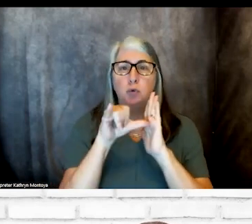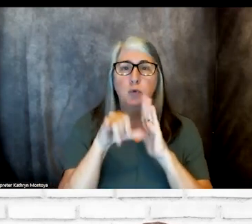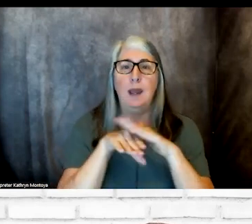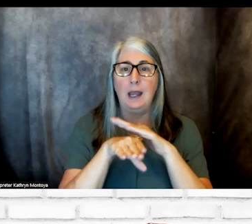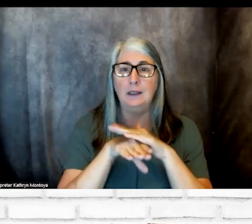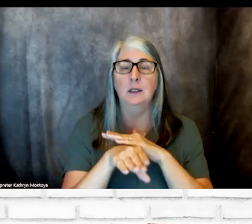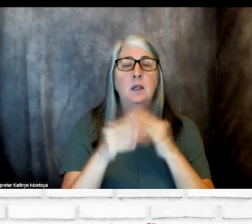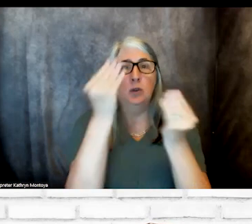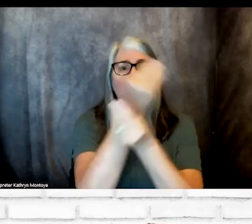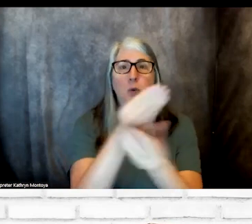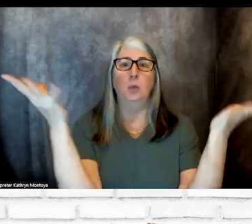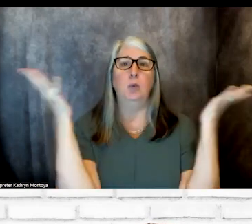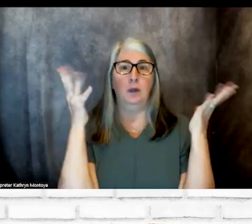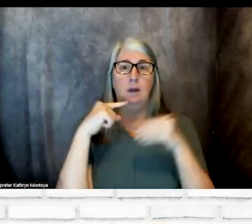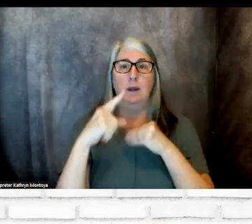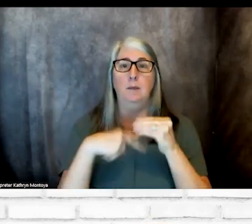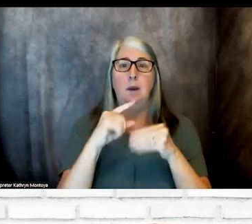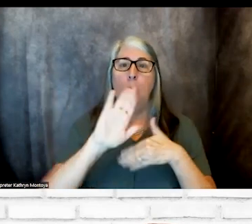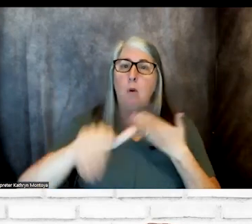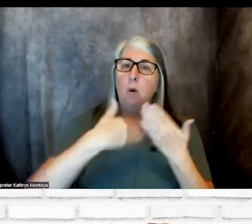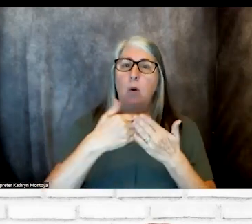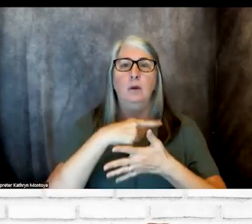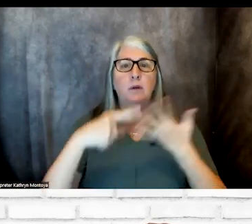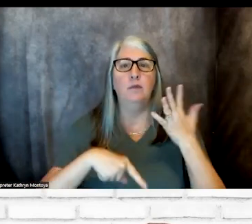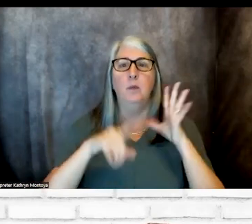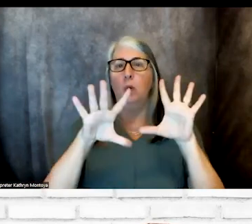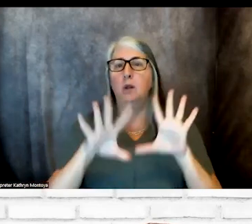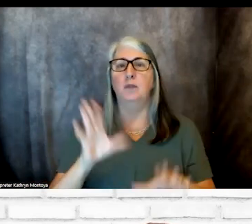TO OTHERS ABOUT ALL OF THE PRESENTATIONS THAT ARE COMING UP SO